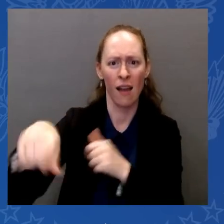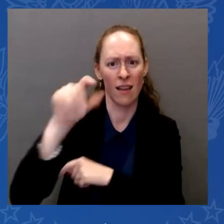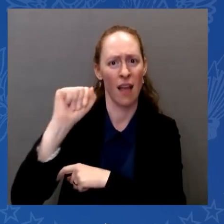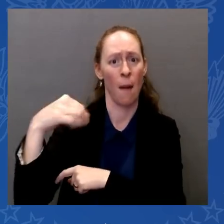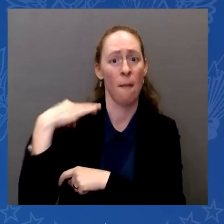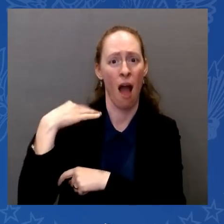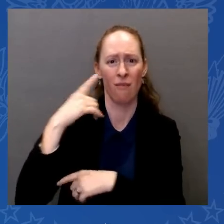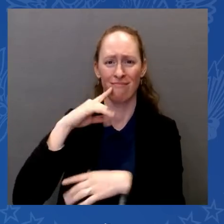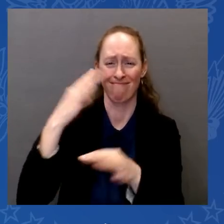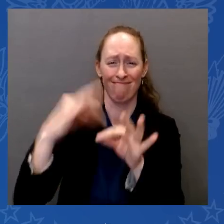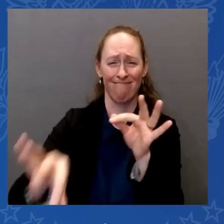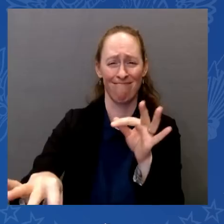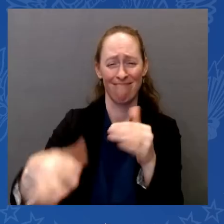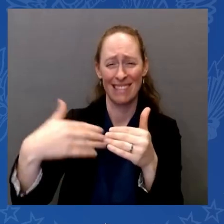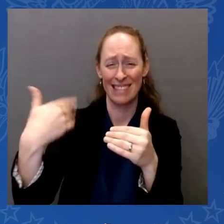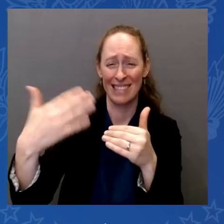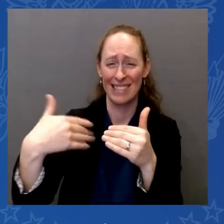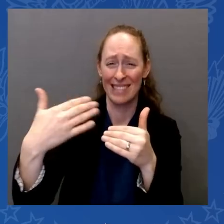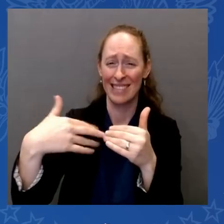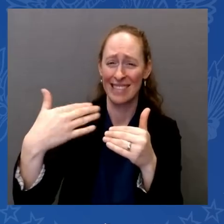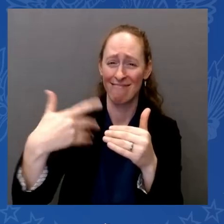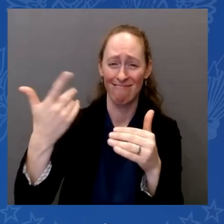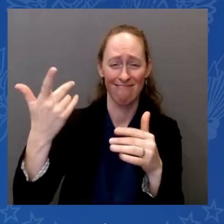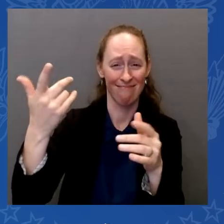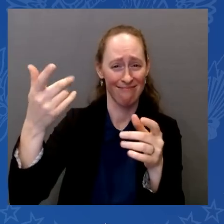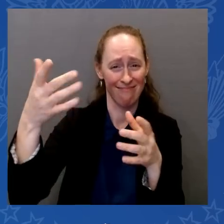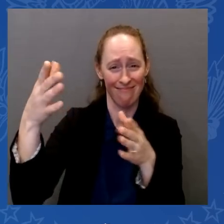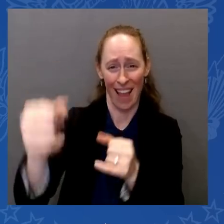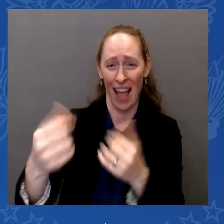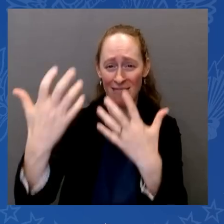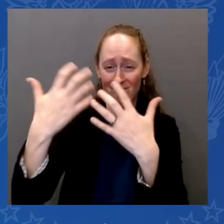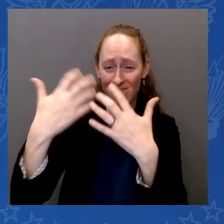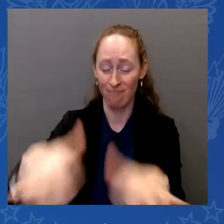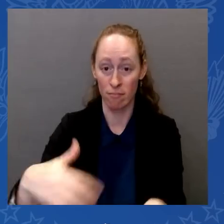At the end of my remarks, I'm going to officially launch this new ap- --